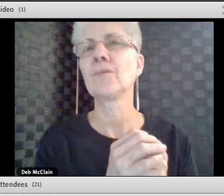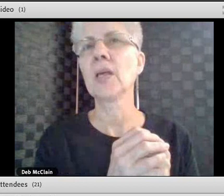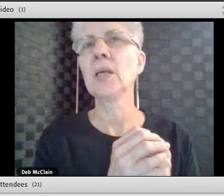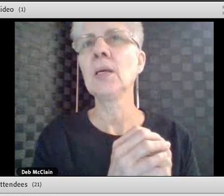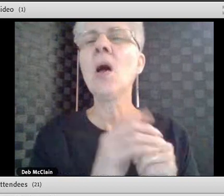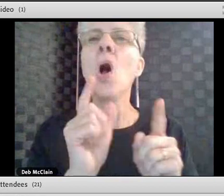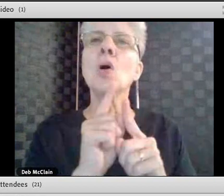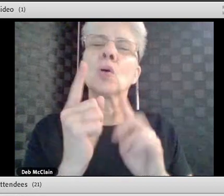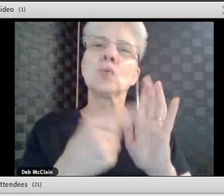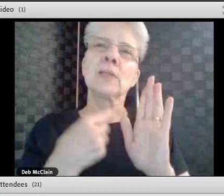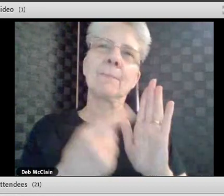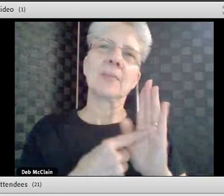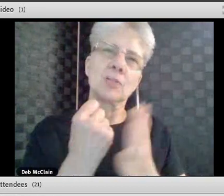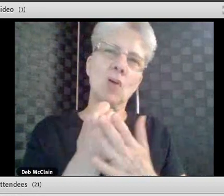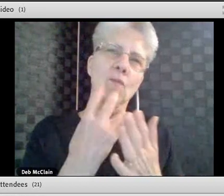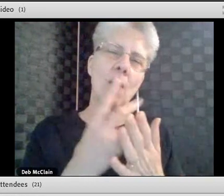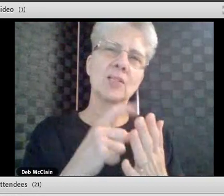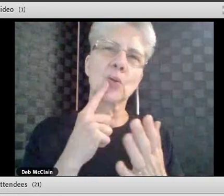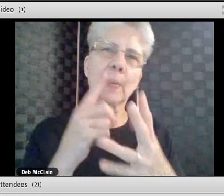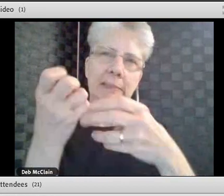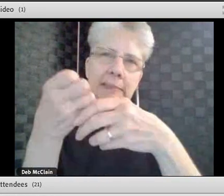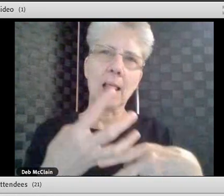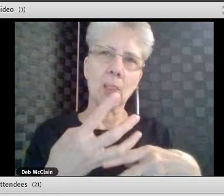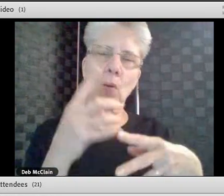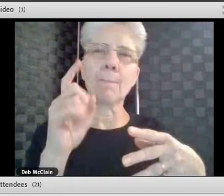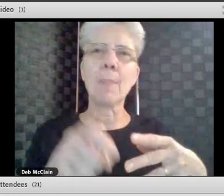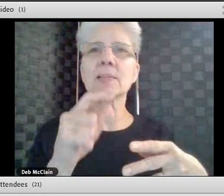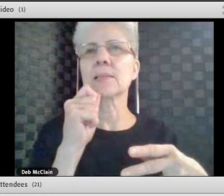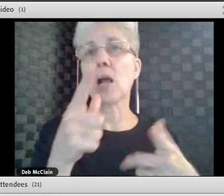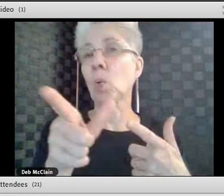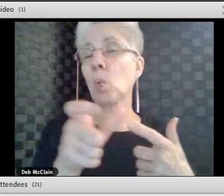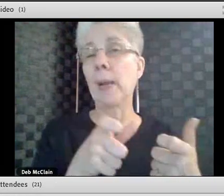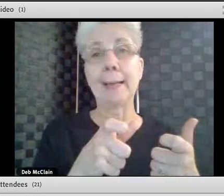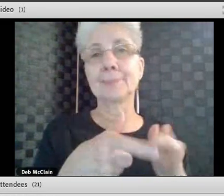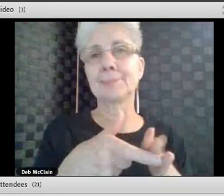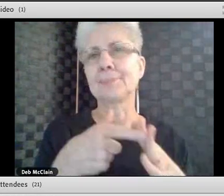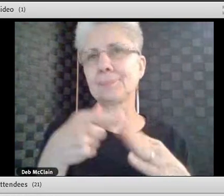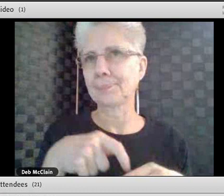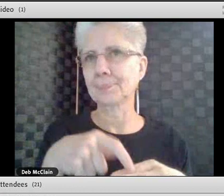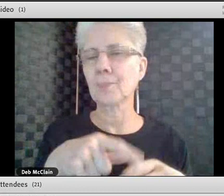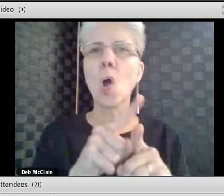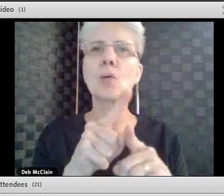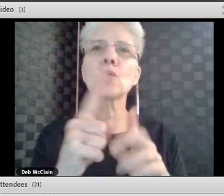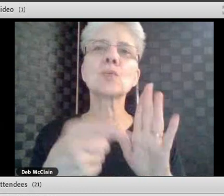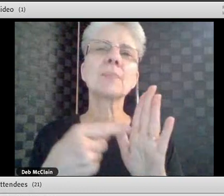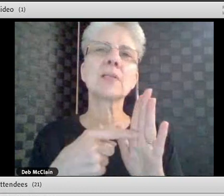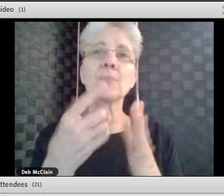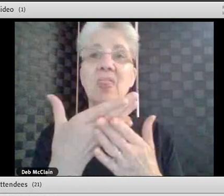Make sure you turn it off. Also, sometimes the software has to be downloaded. It's not quick.